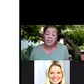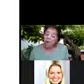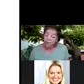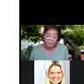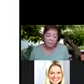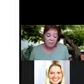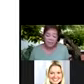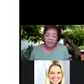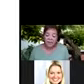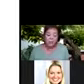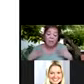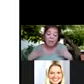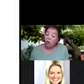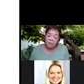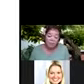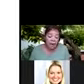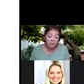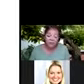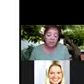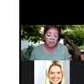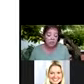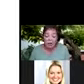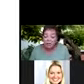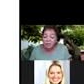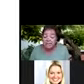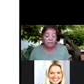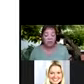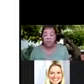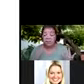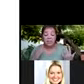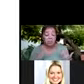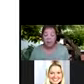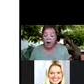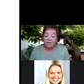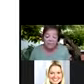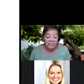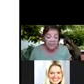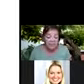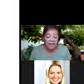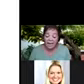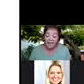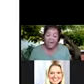as they're talking to me. I'm always mindful of the surroundings, make sure that there's privacy.